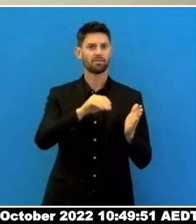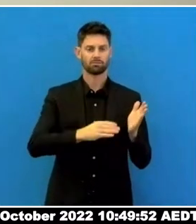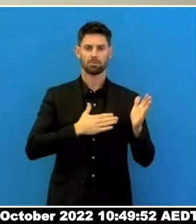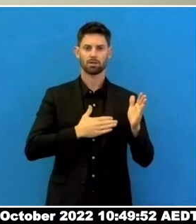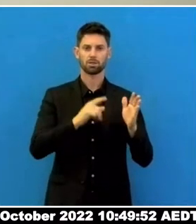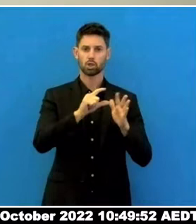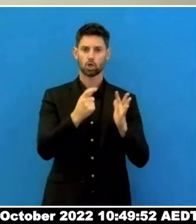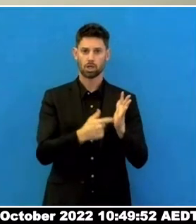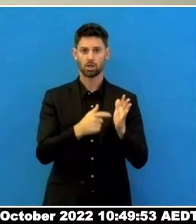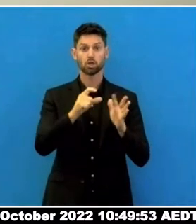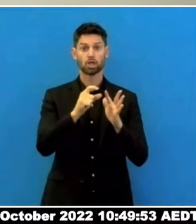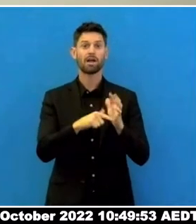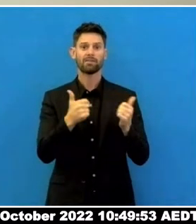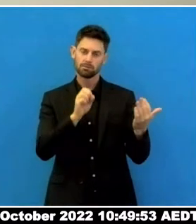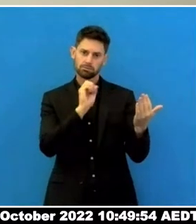and mental health conditions."